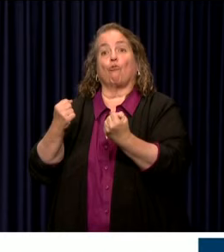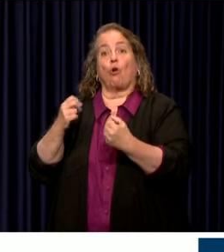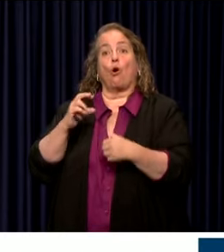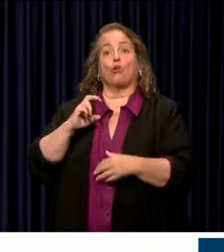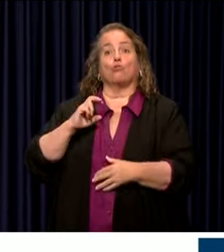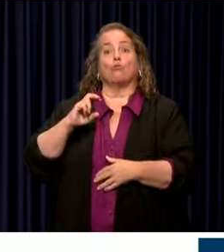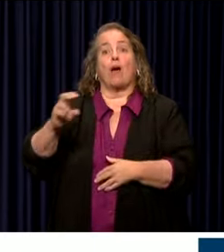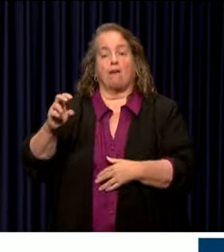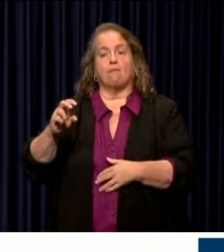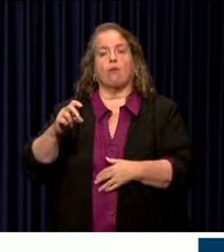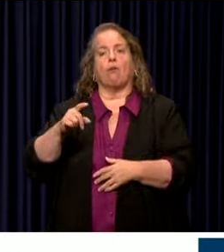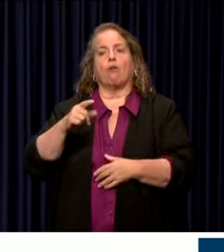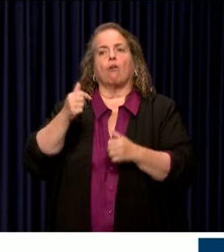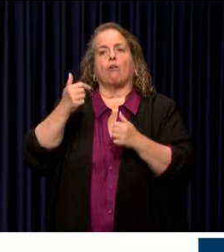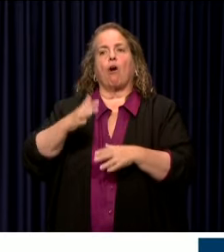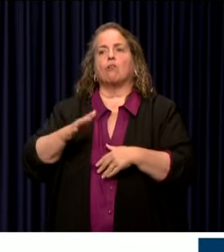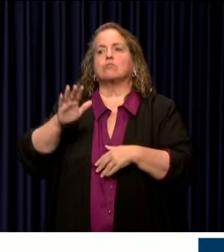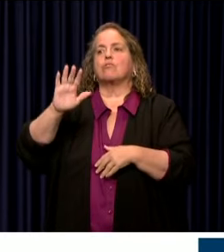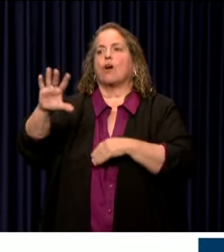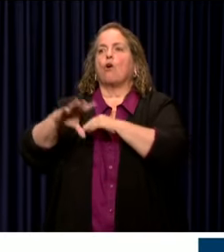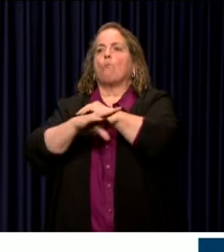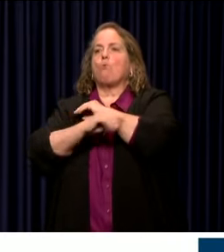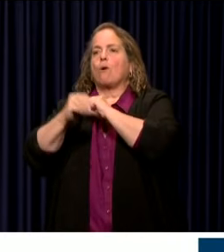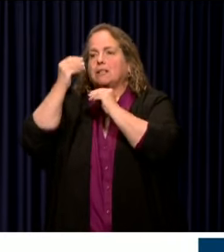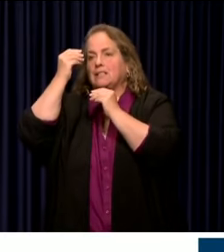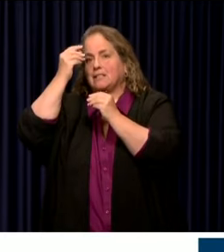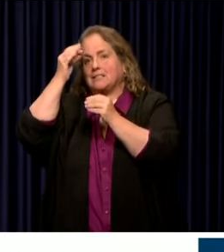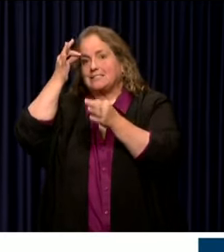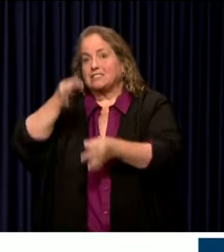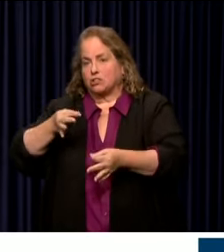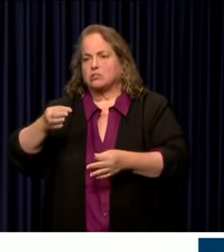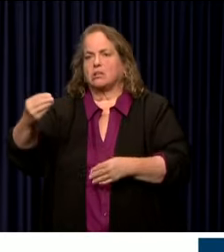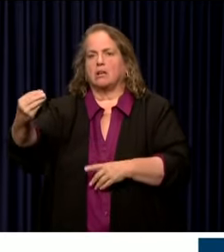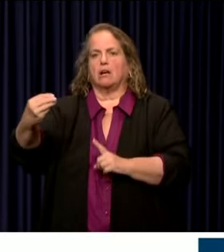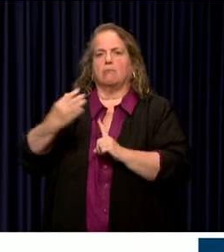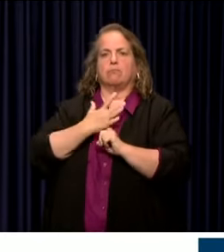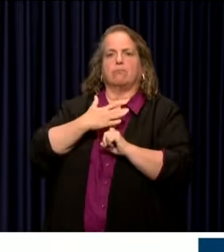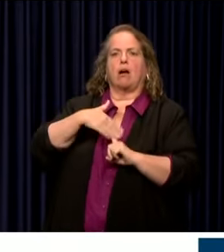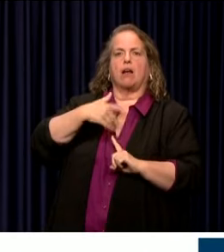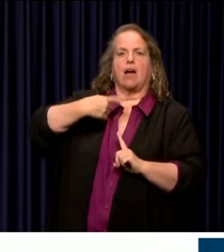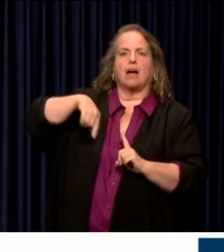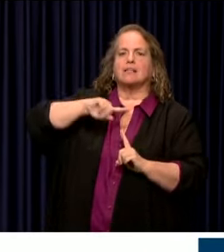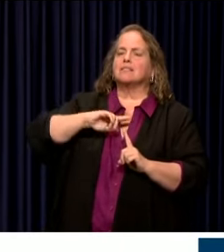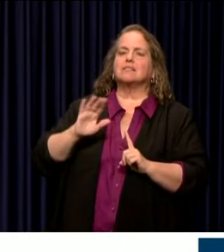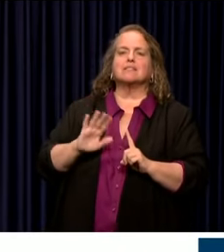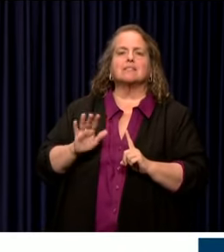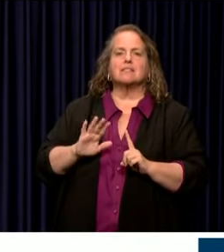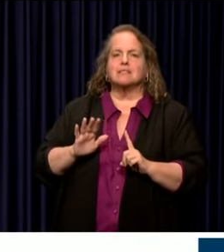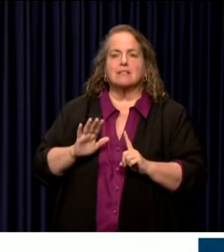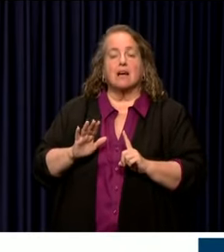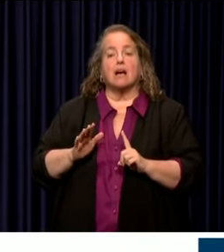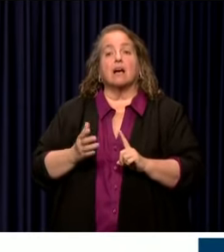THE GOOD THINGS THAT YOU ARE DOING, THE ACTIONS THAT HAVE